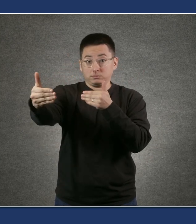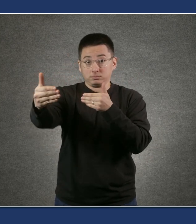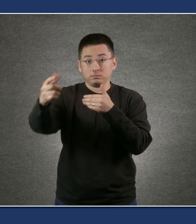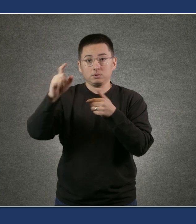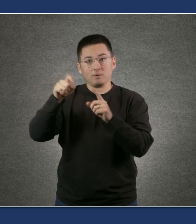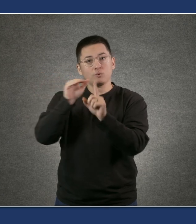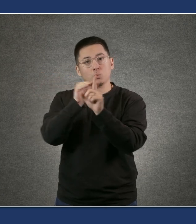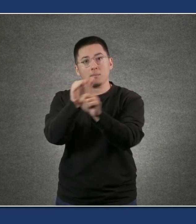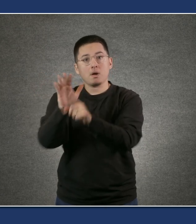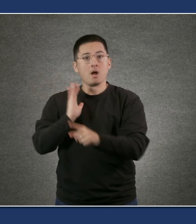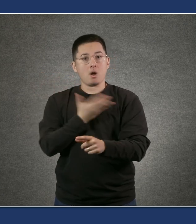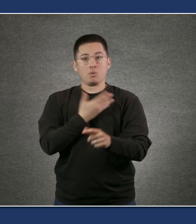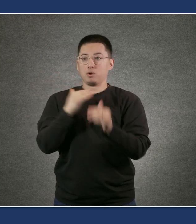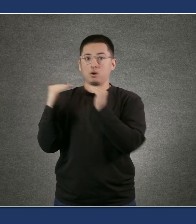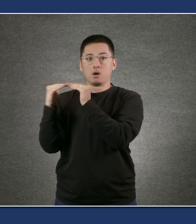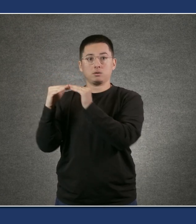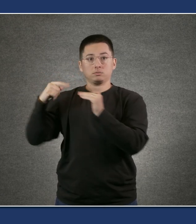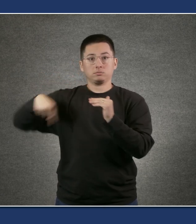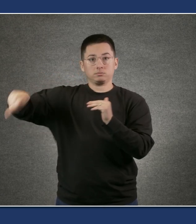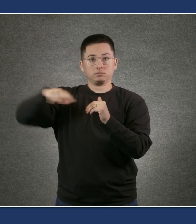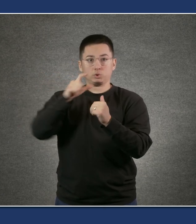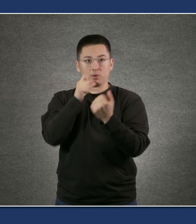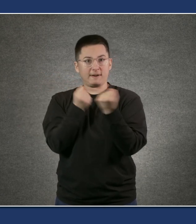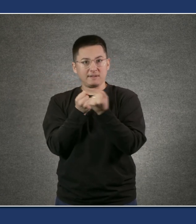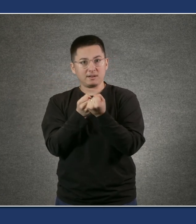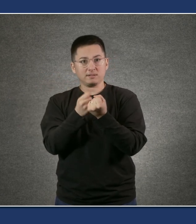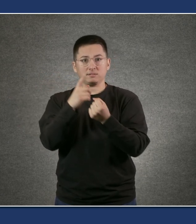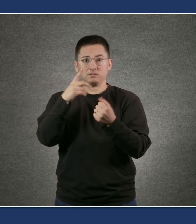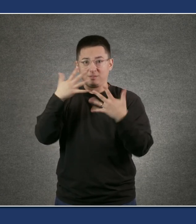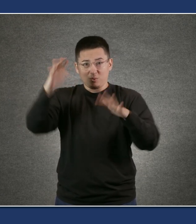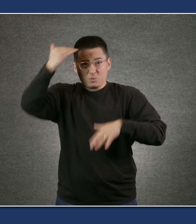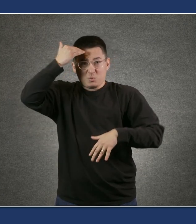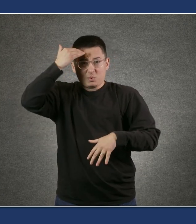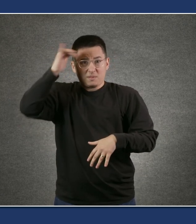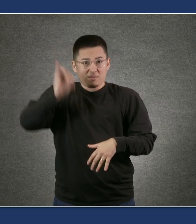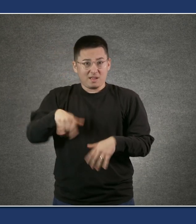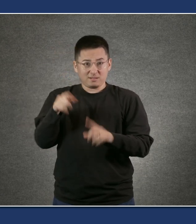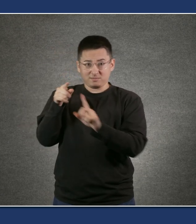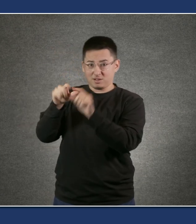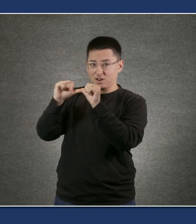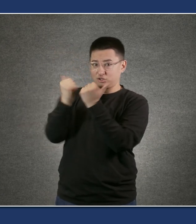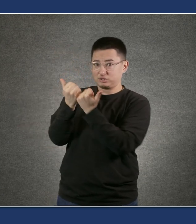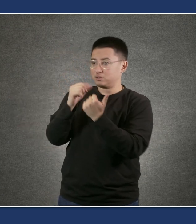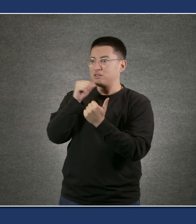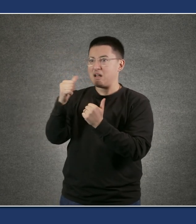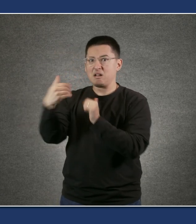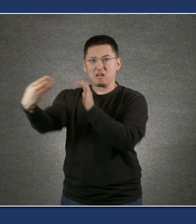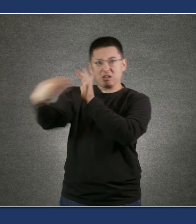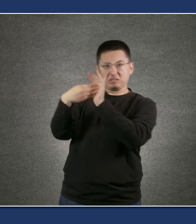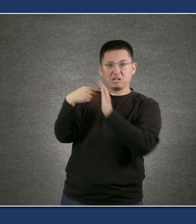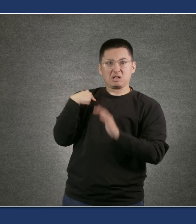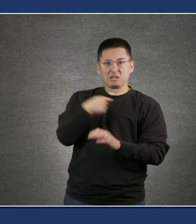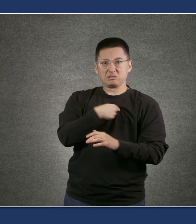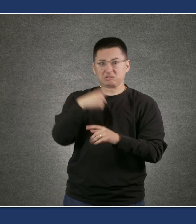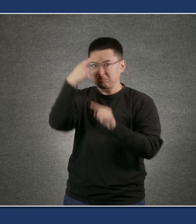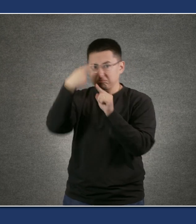that homecare agencies are not against us. They are, in fact, for us. In the face of unprecedented staffing shortages